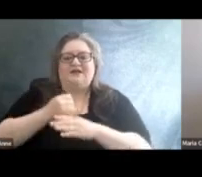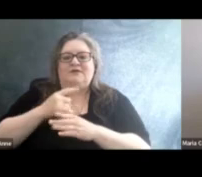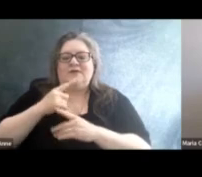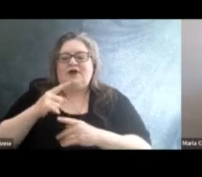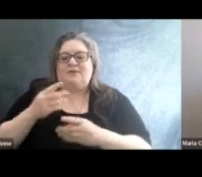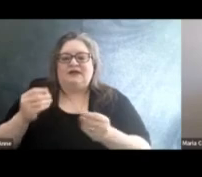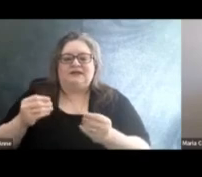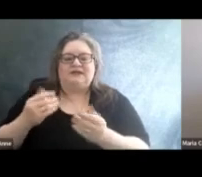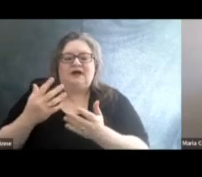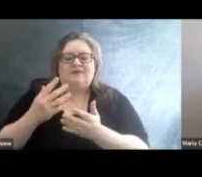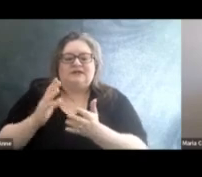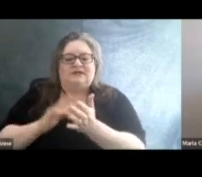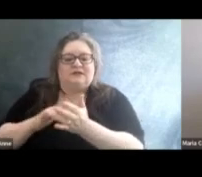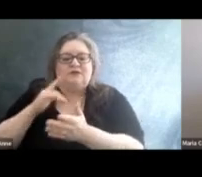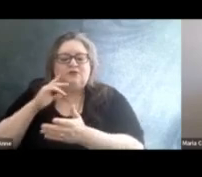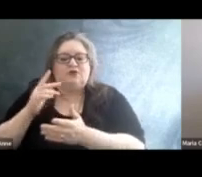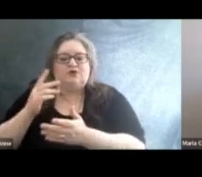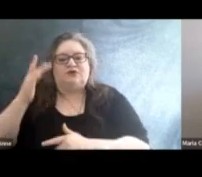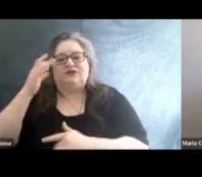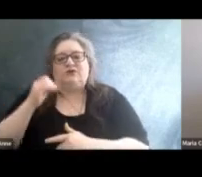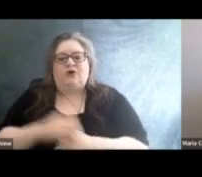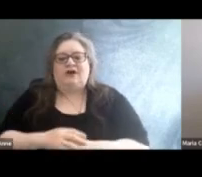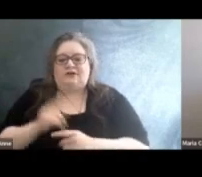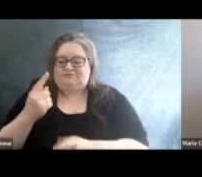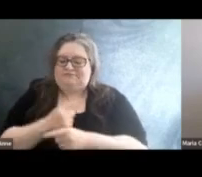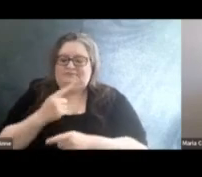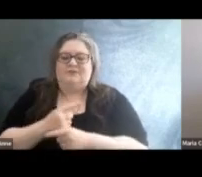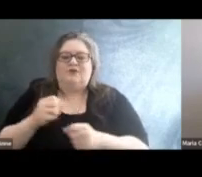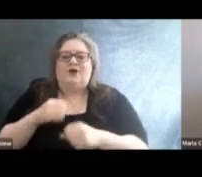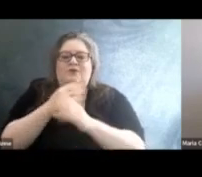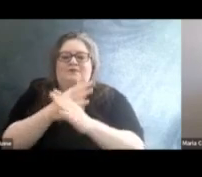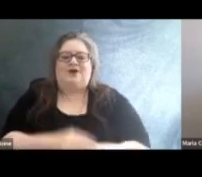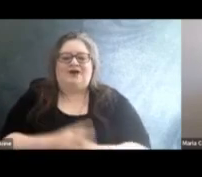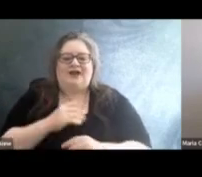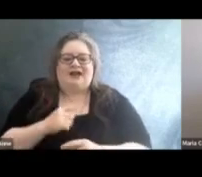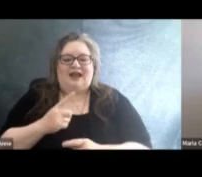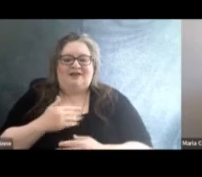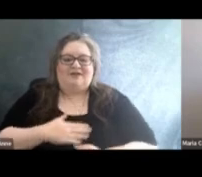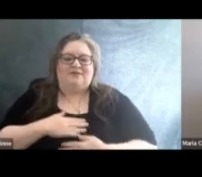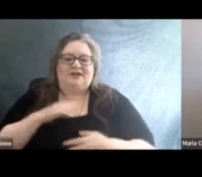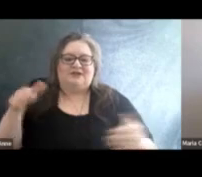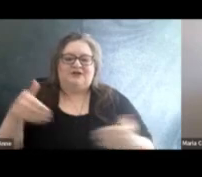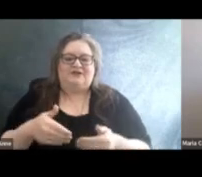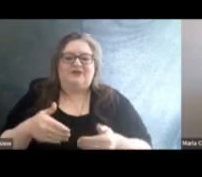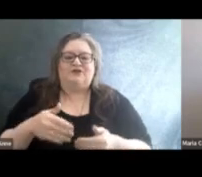treatment, neurologic informed care, you're in the right webinar. And I do have the pleasure of introducing today's